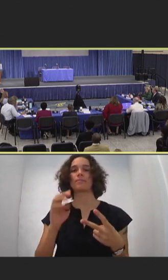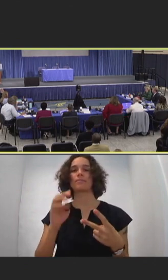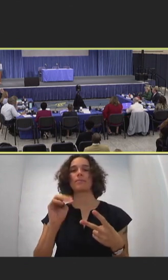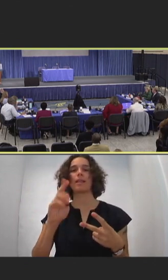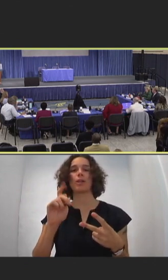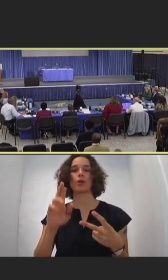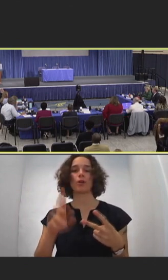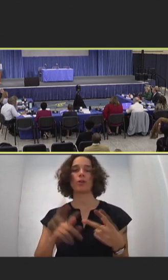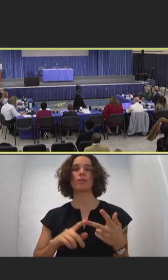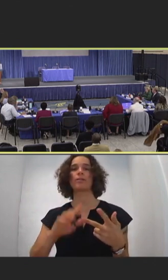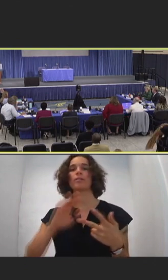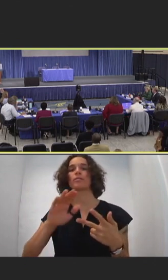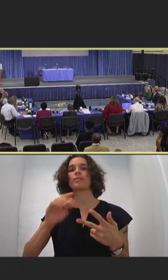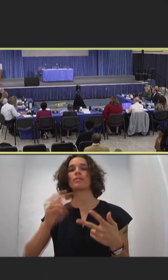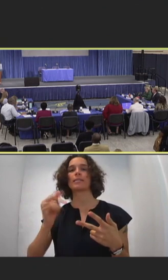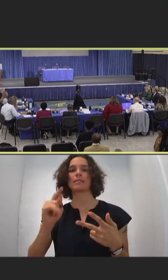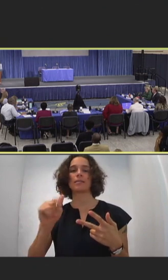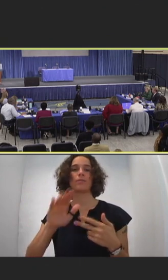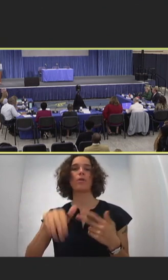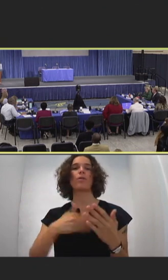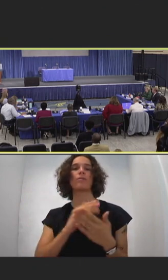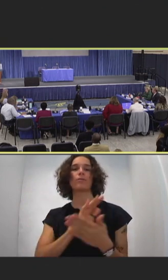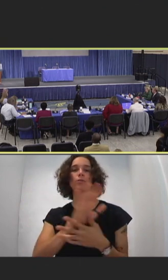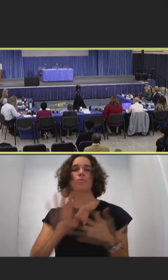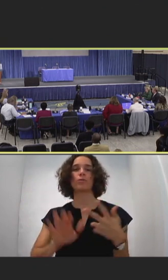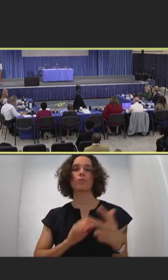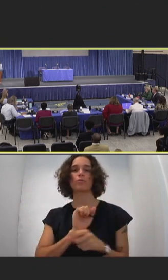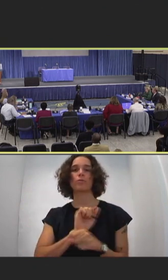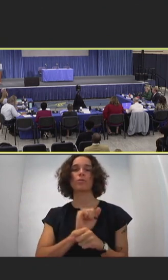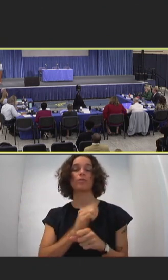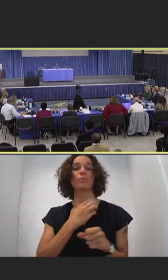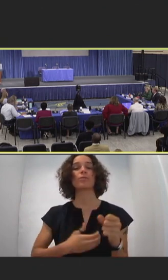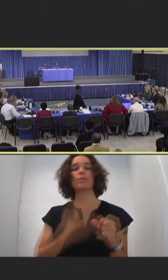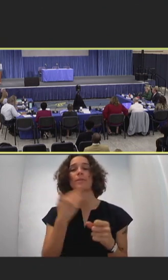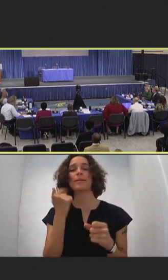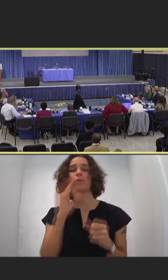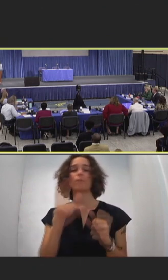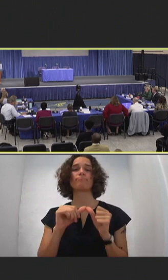I wish you all the best in your continuing endeavors and know that you will continue to